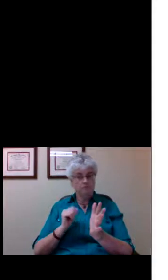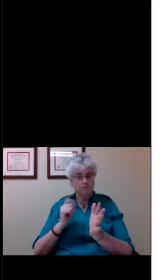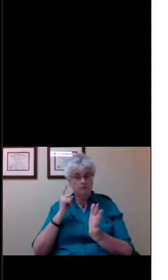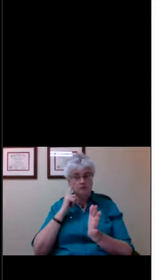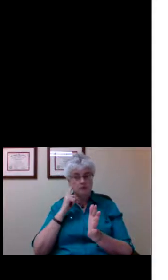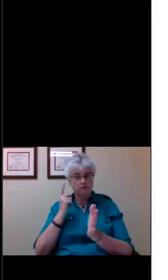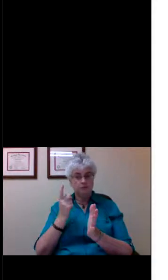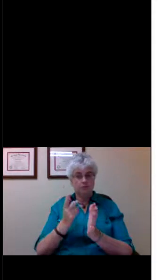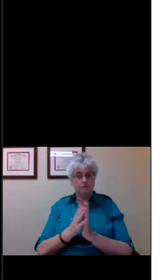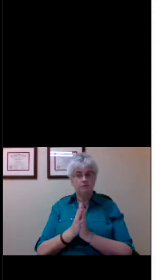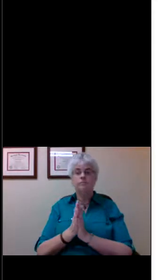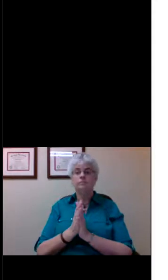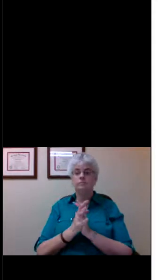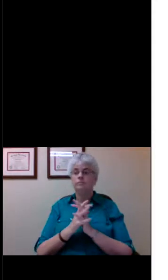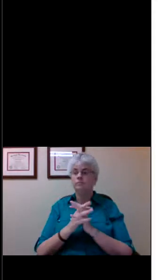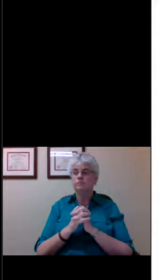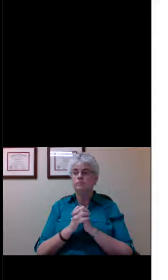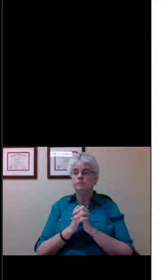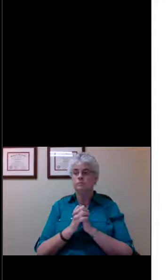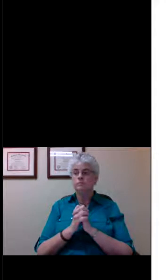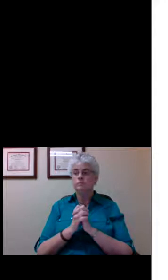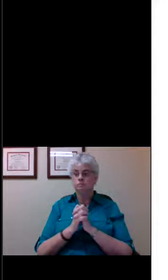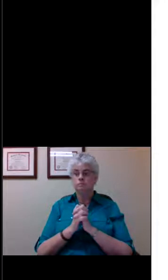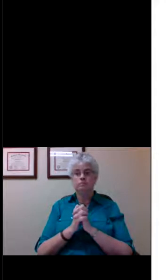hear you now. Do you mind just starting back at the beginning of that sentence